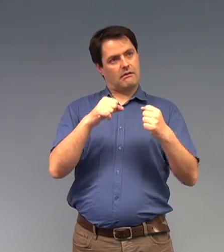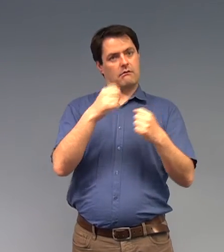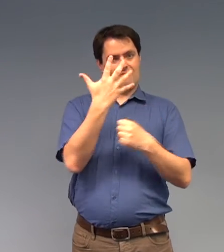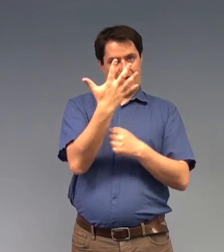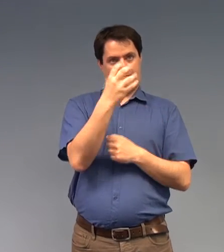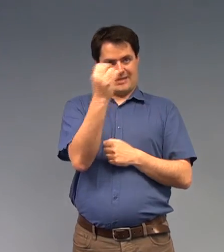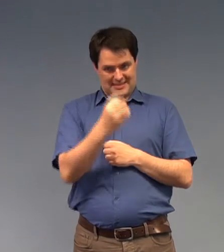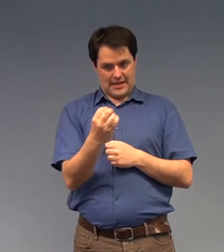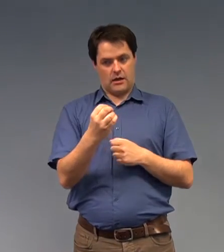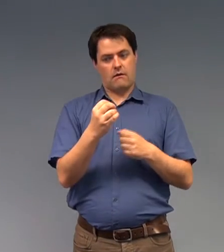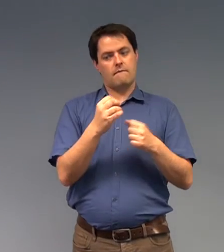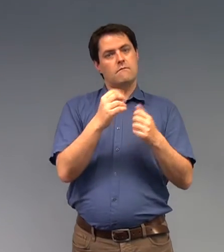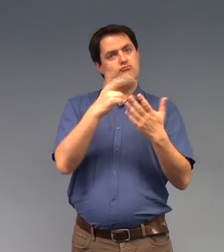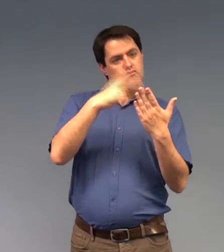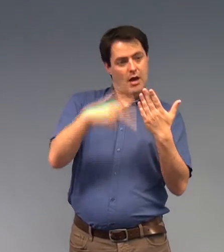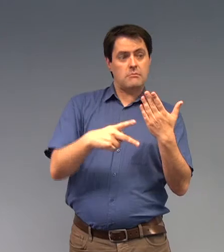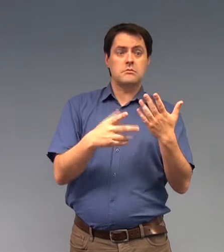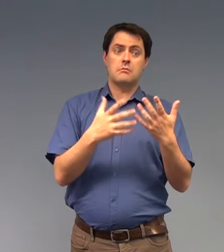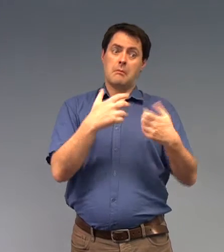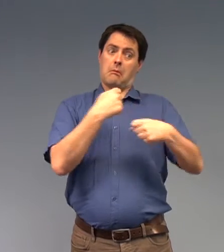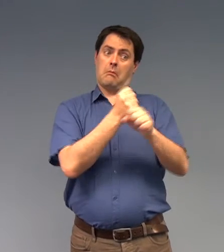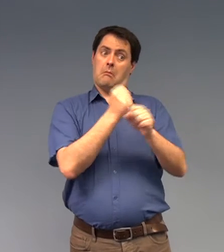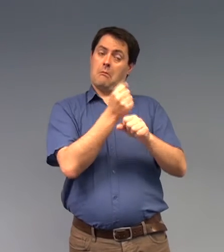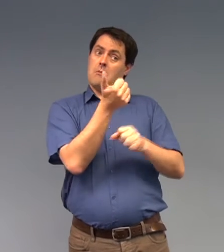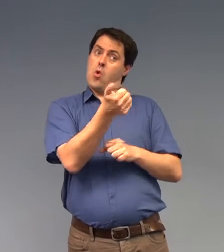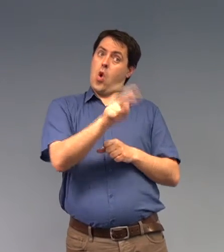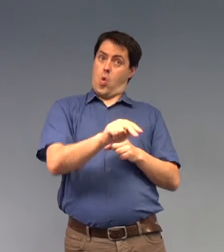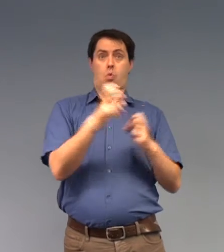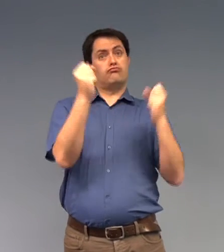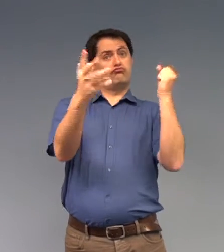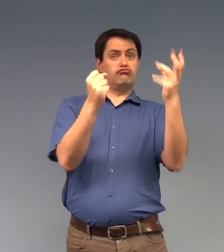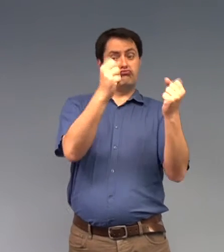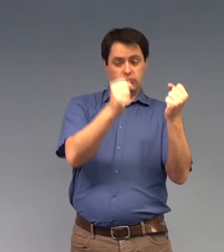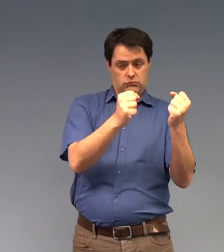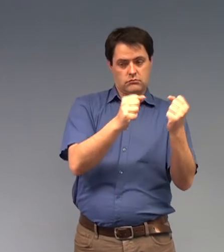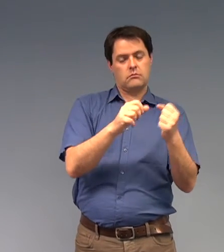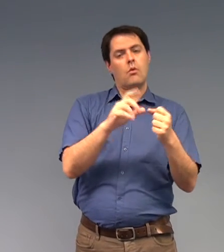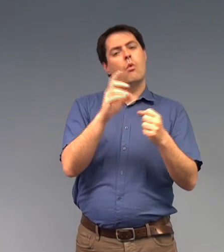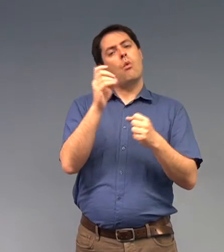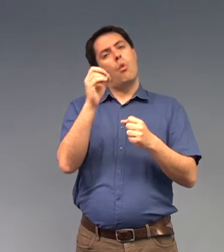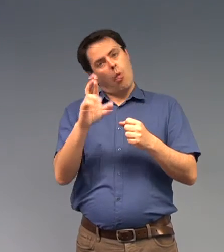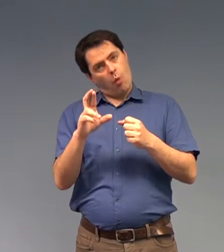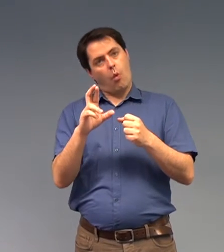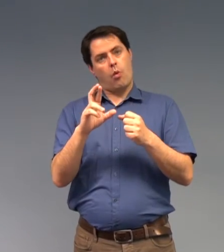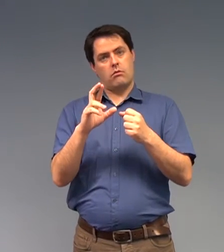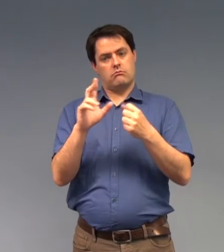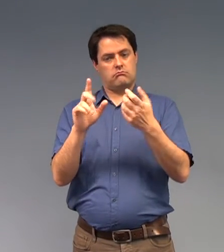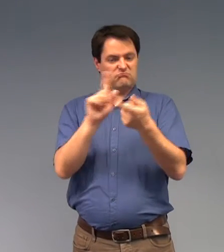So, the way the law was written meant that the 5 percent